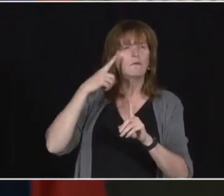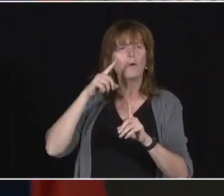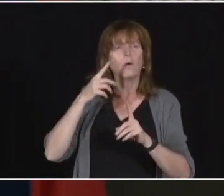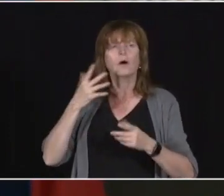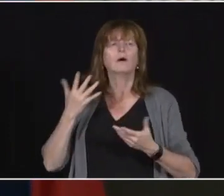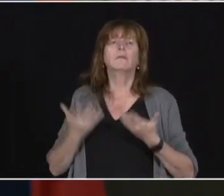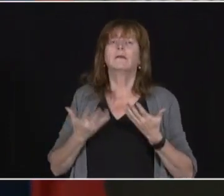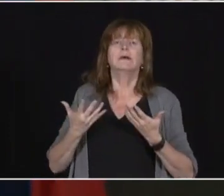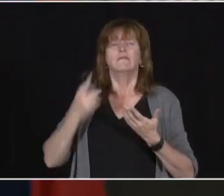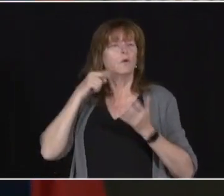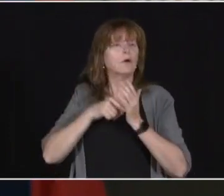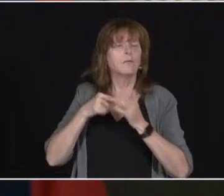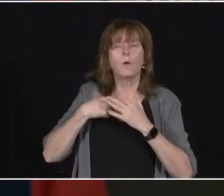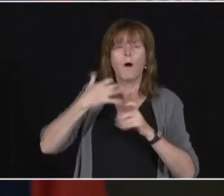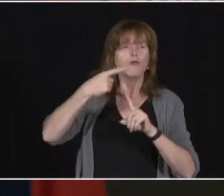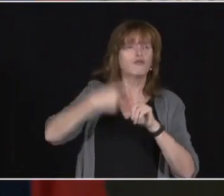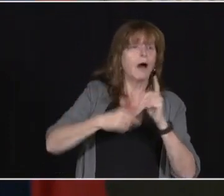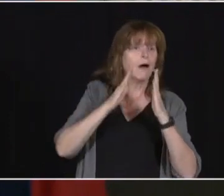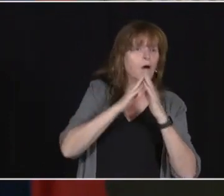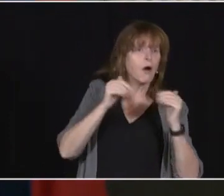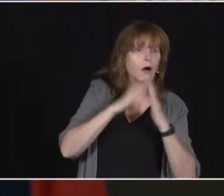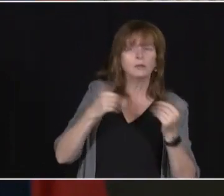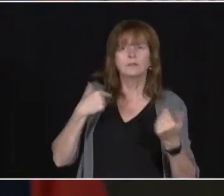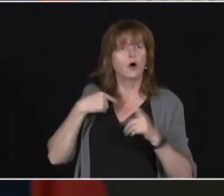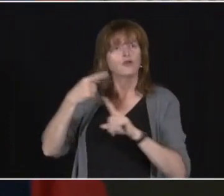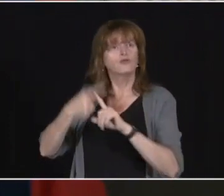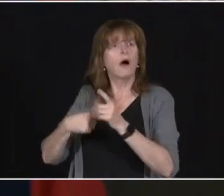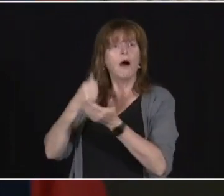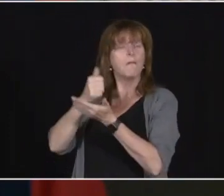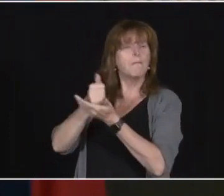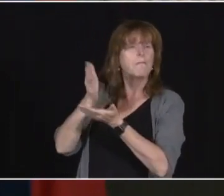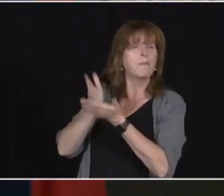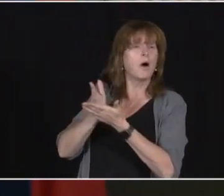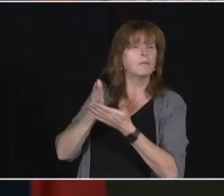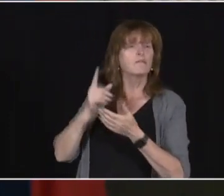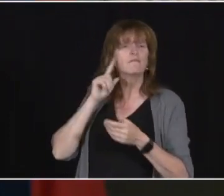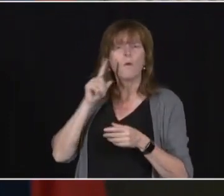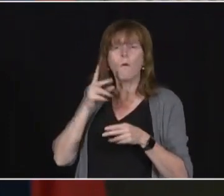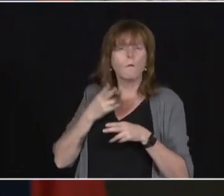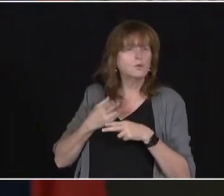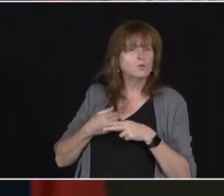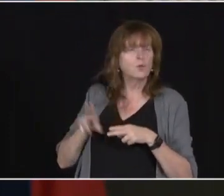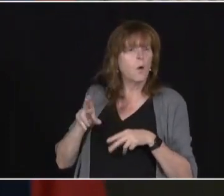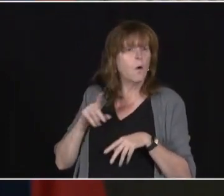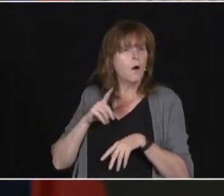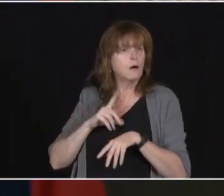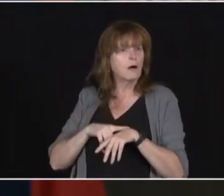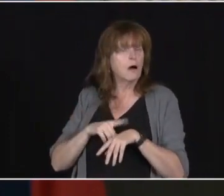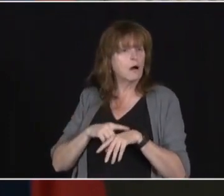Will people be able to do that as we are heading into summer? We will have to look at stage II or three.